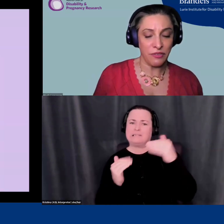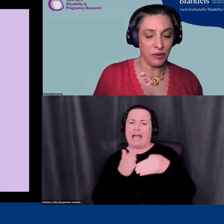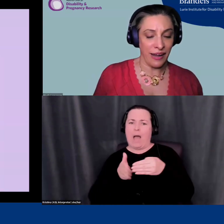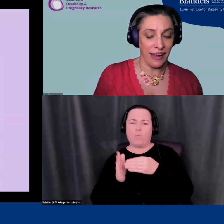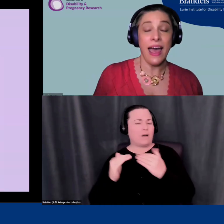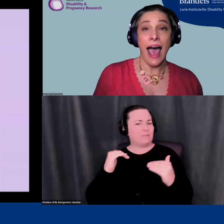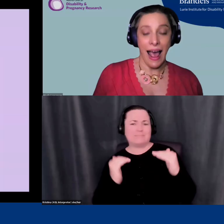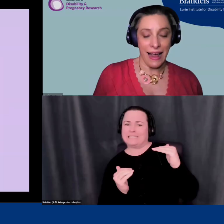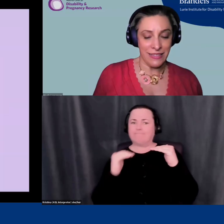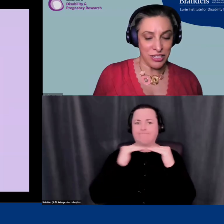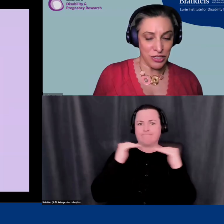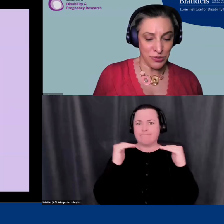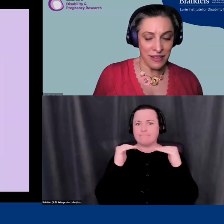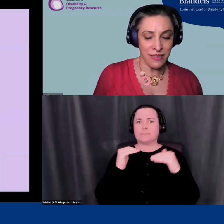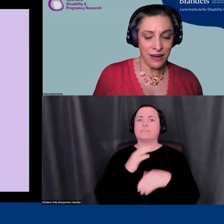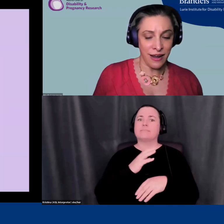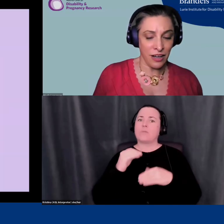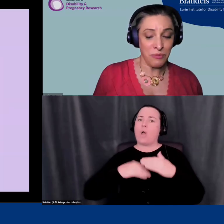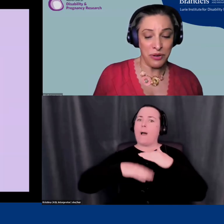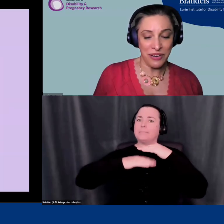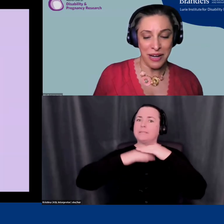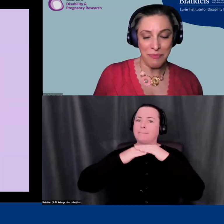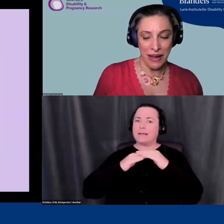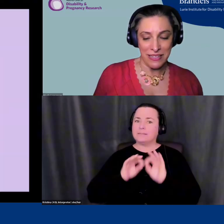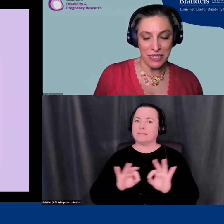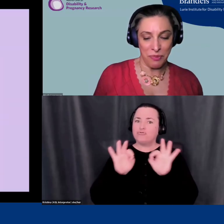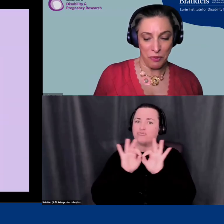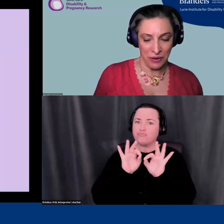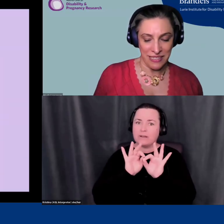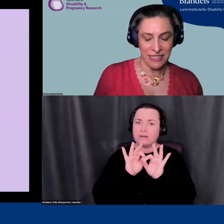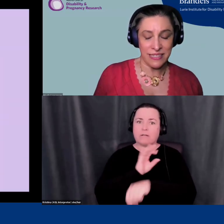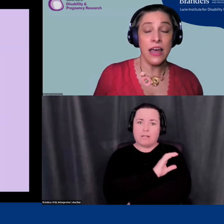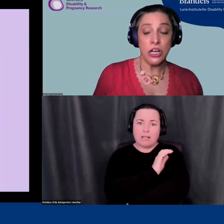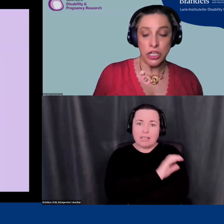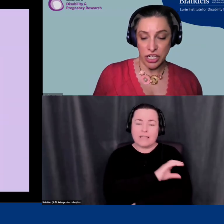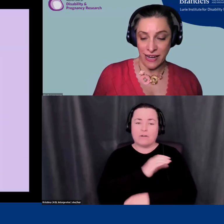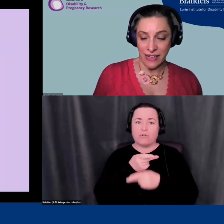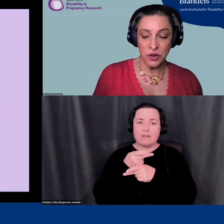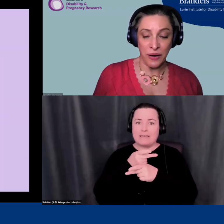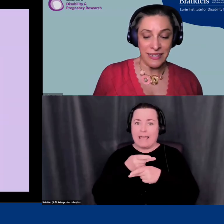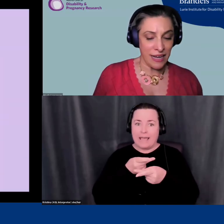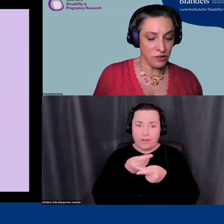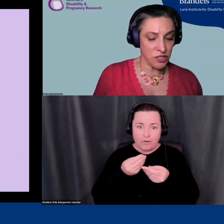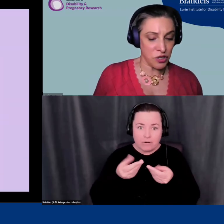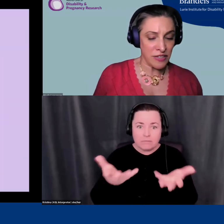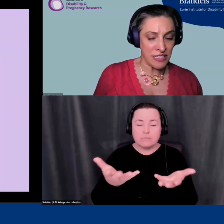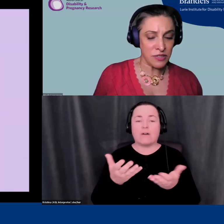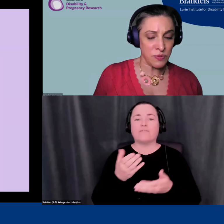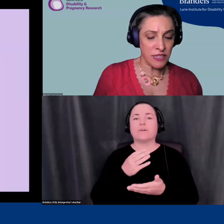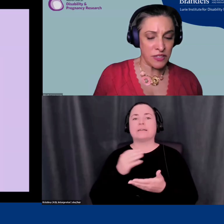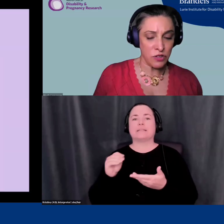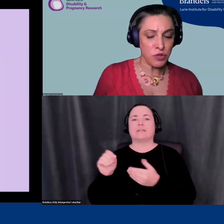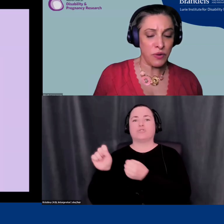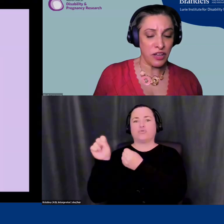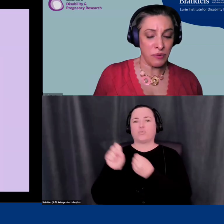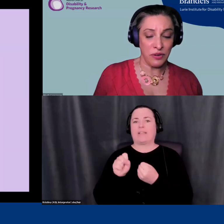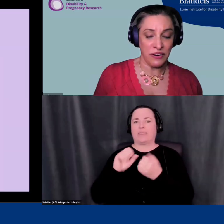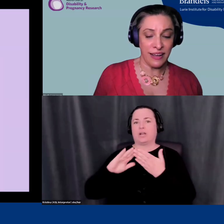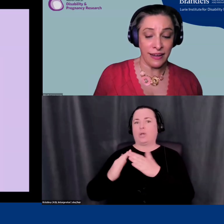delivery, and strengthening community-based supports. She integrates health services research with community